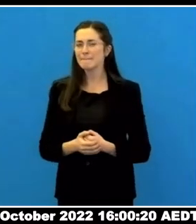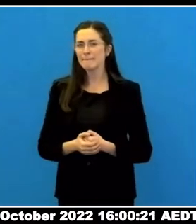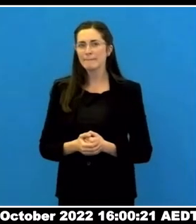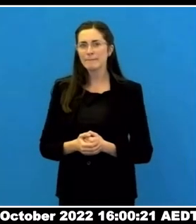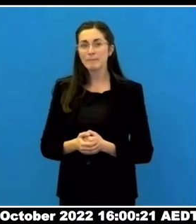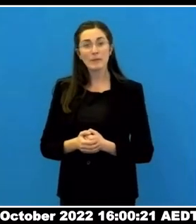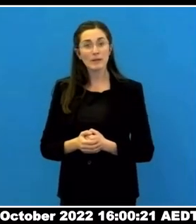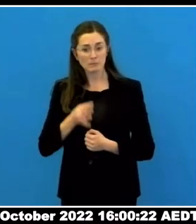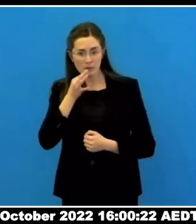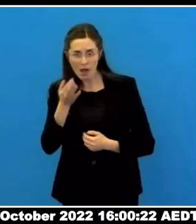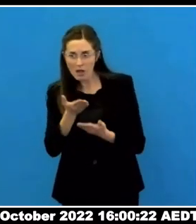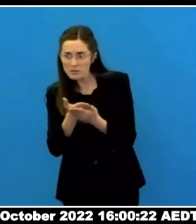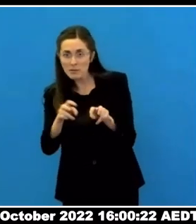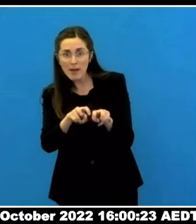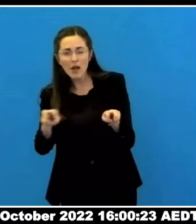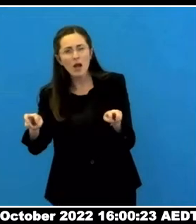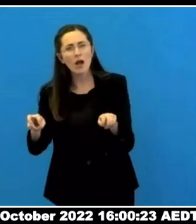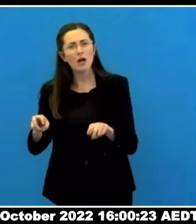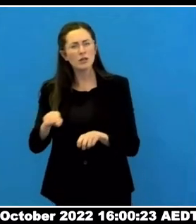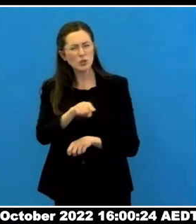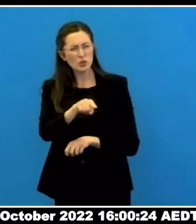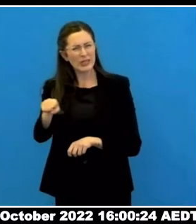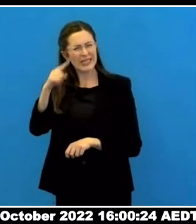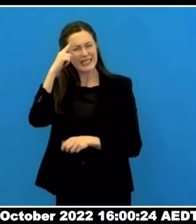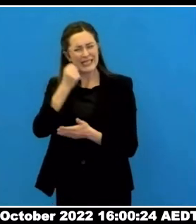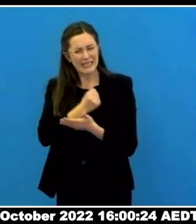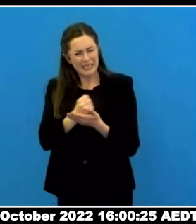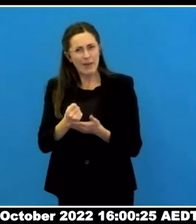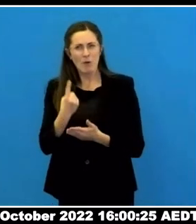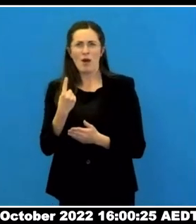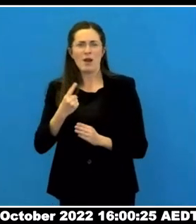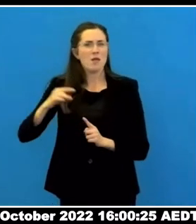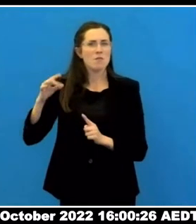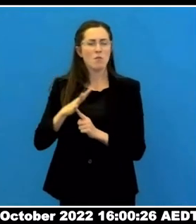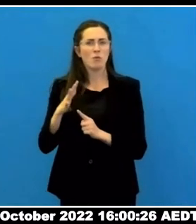For each of you, what is the most important support